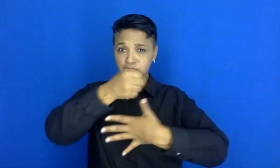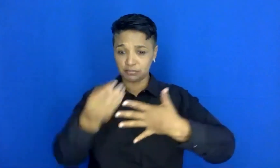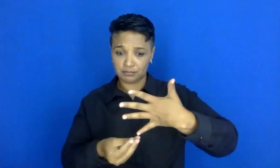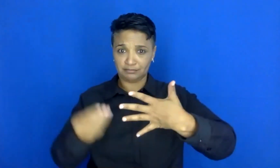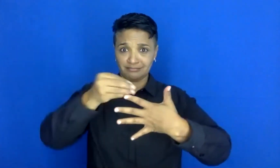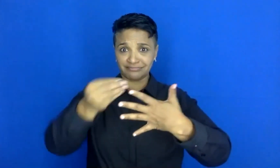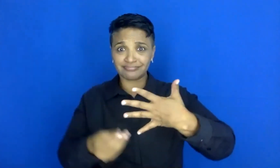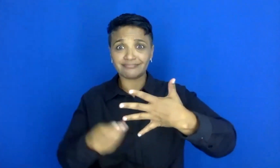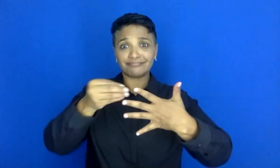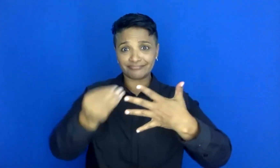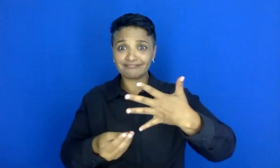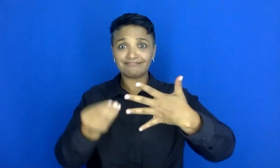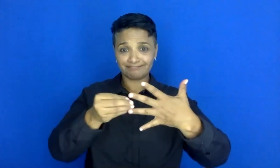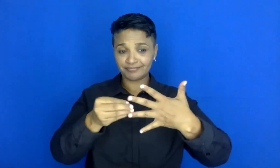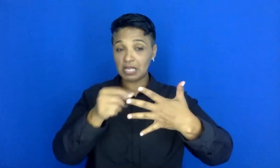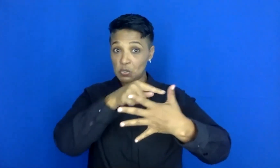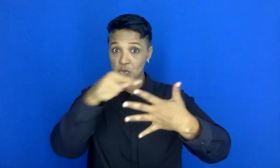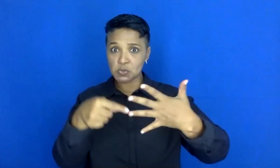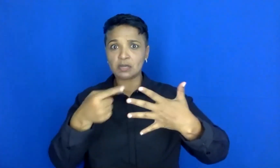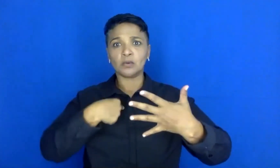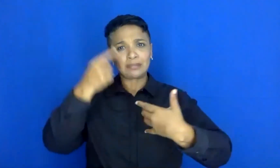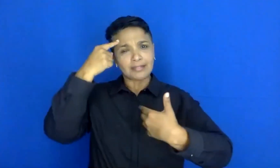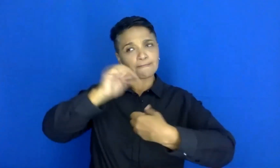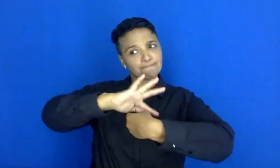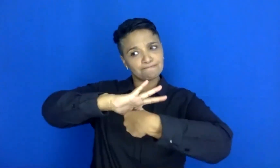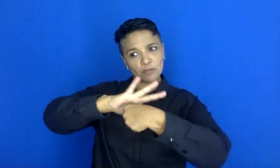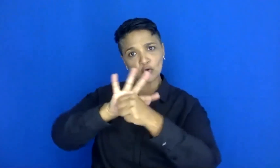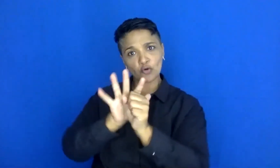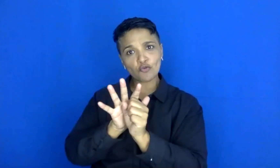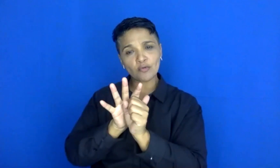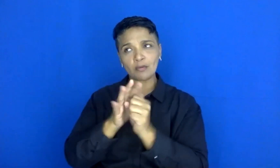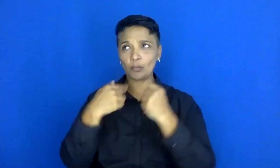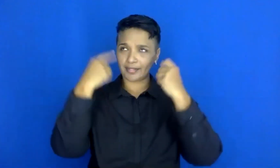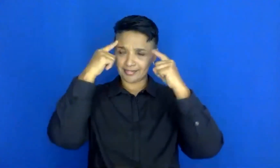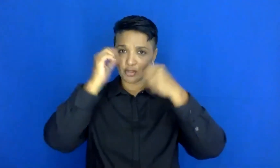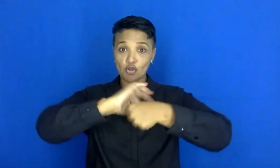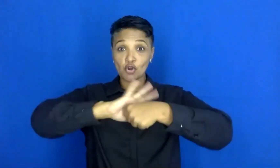require our immediate attention as we think about postcovid world and the new normal as we call it